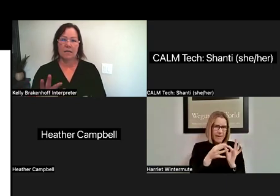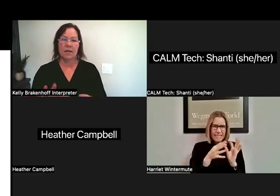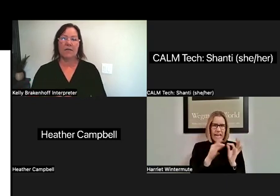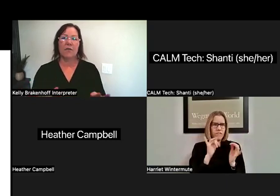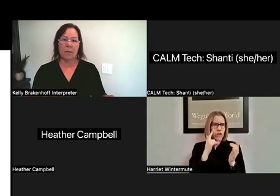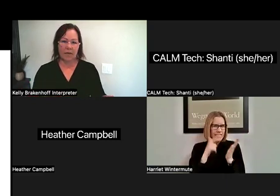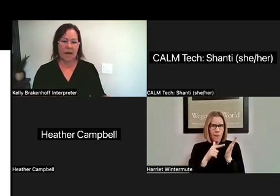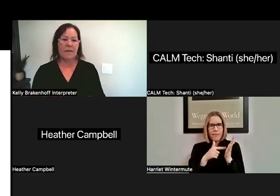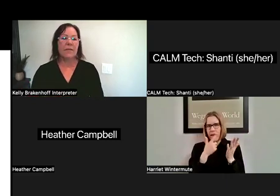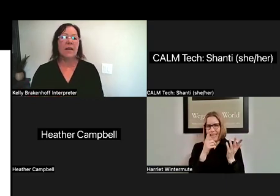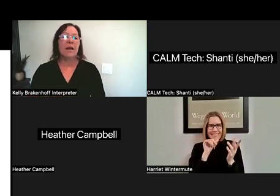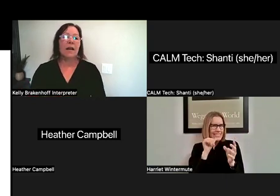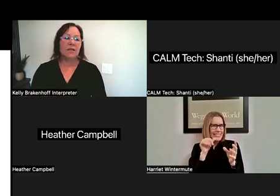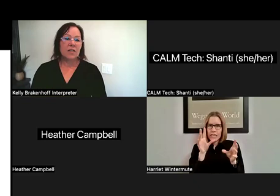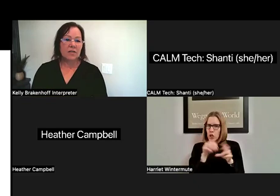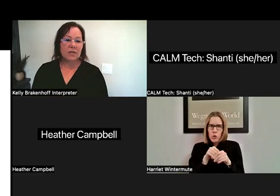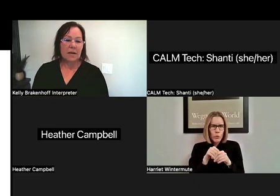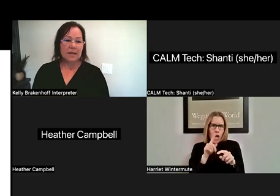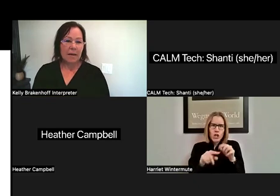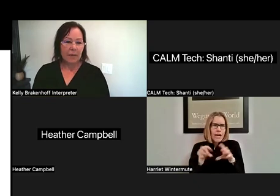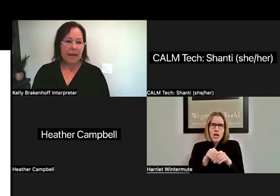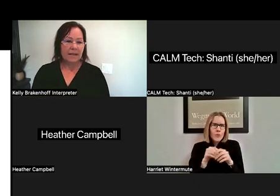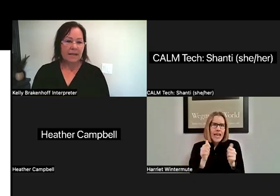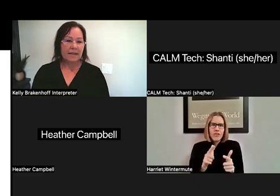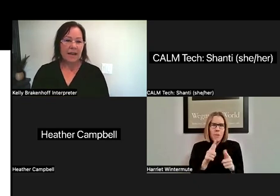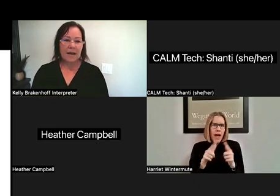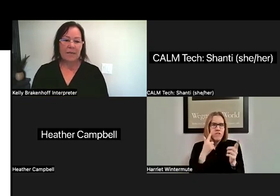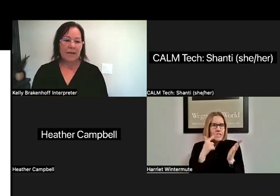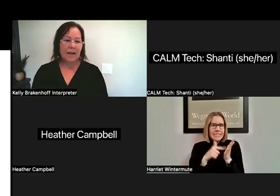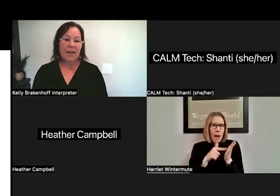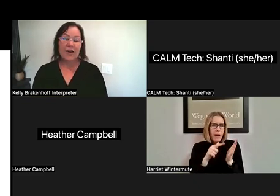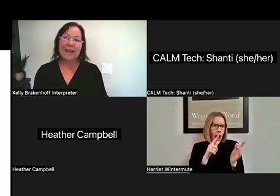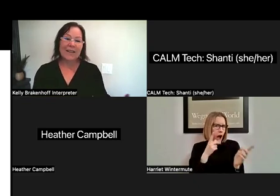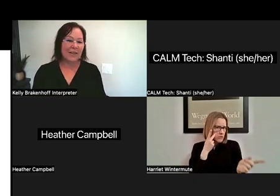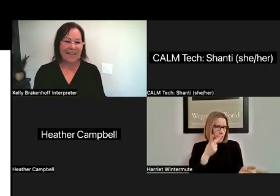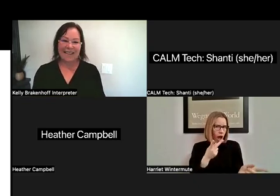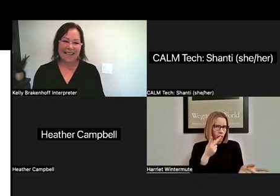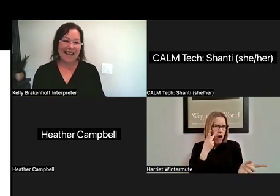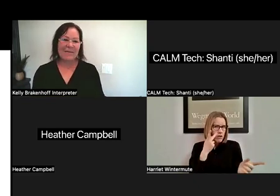with the formula. There is also some templates. I couldn't include everything,